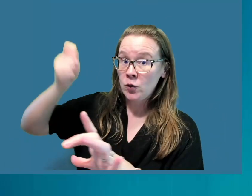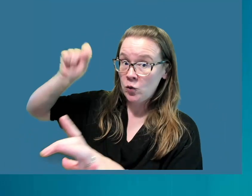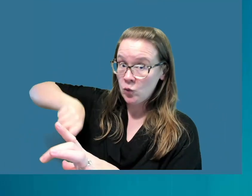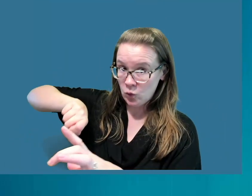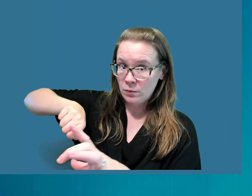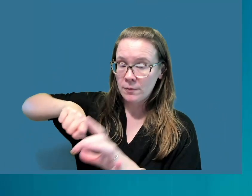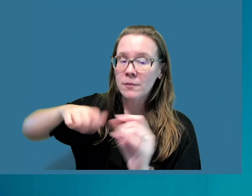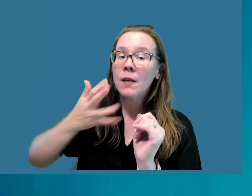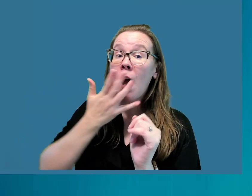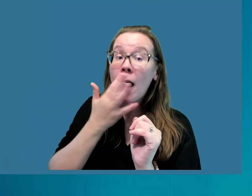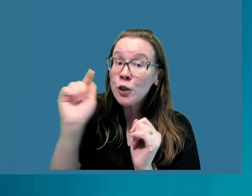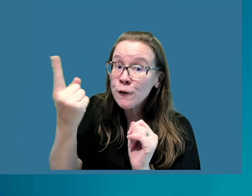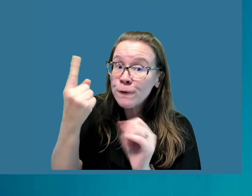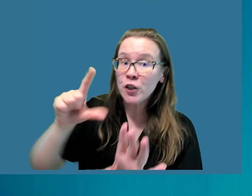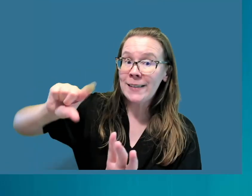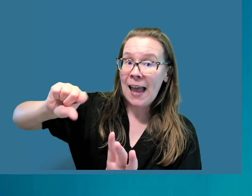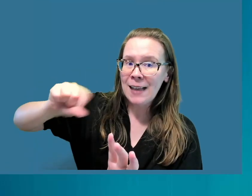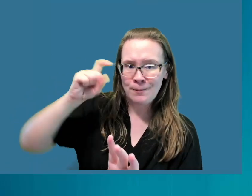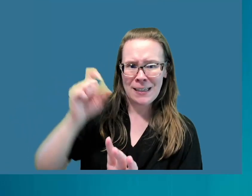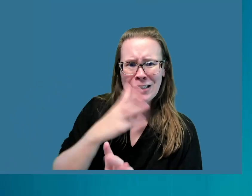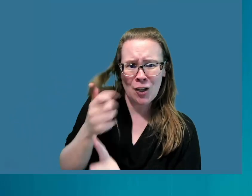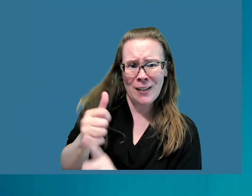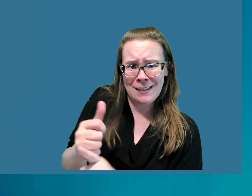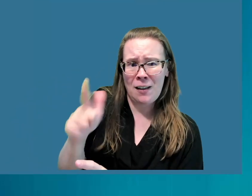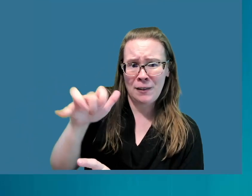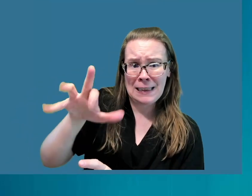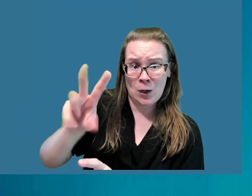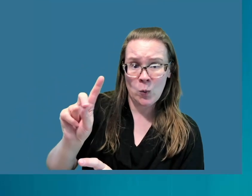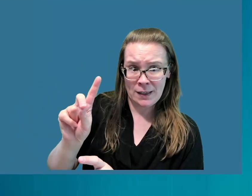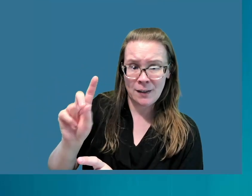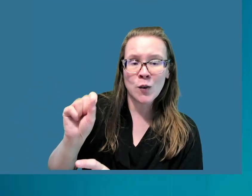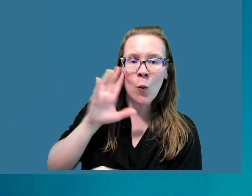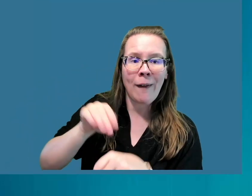So I mix up the big batch, and then I scoop out icing into a smaller container. And I